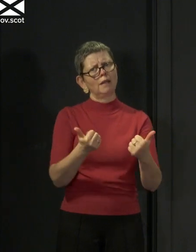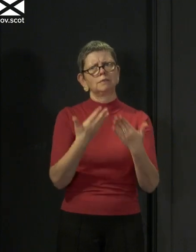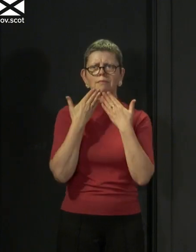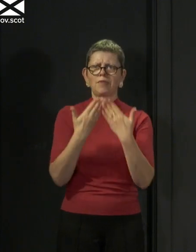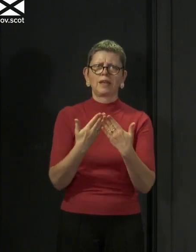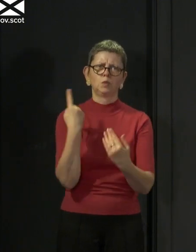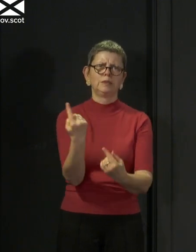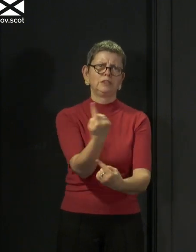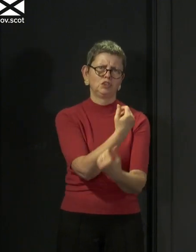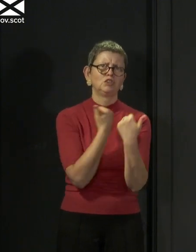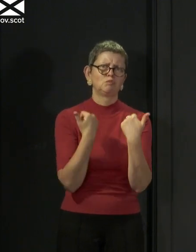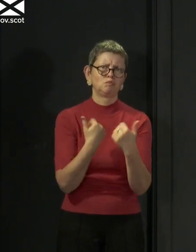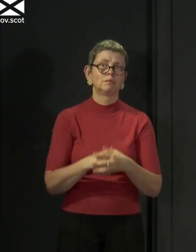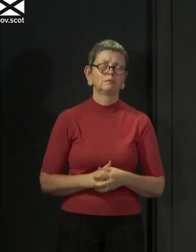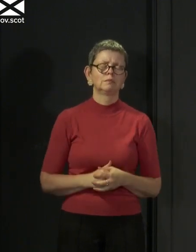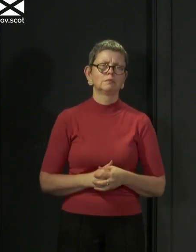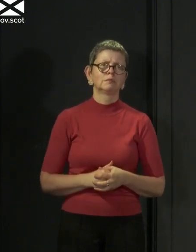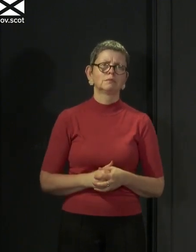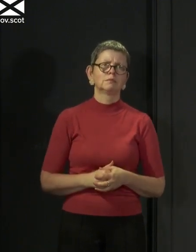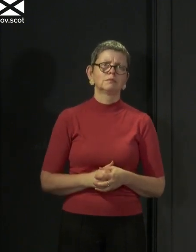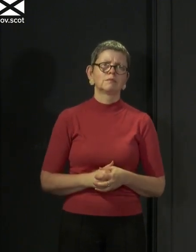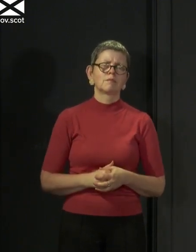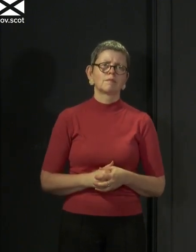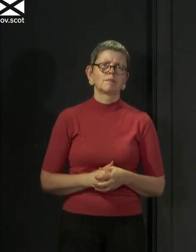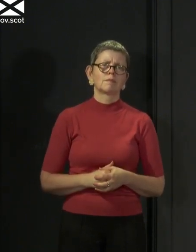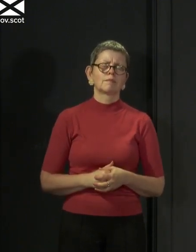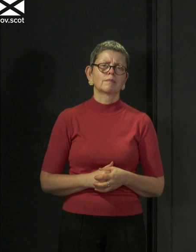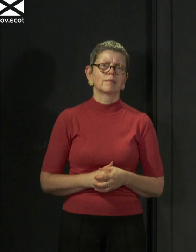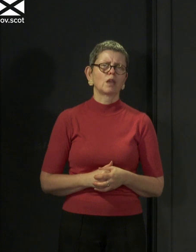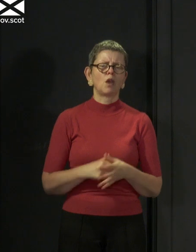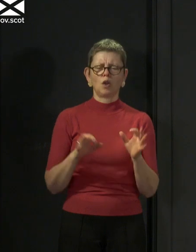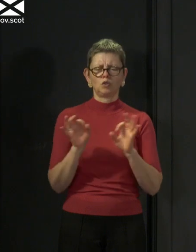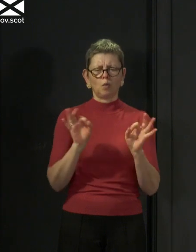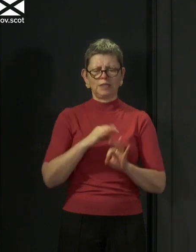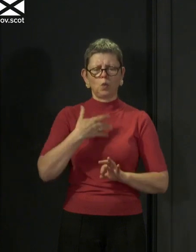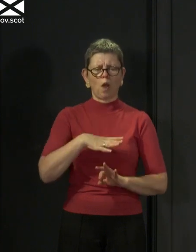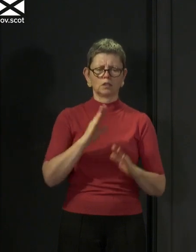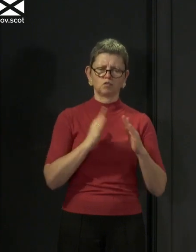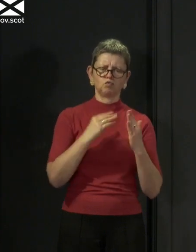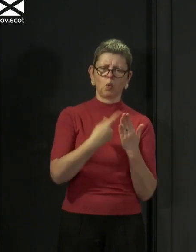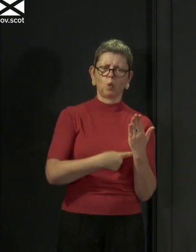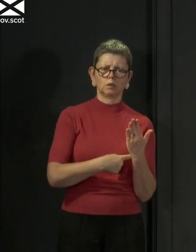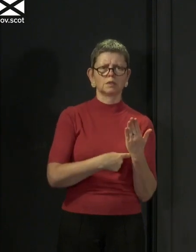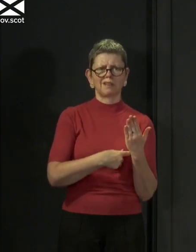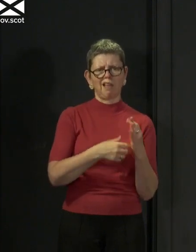to all of you. None of us, including me, want these restrictions to be in place for a minute longer than they